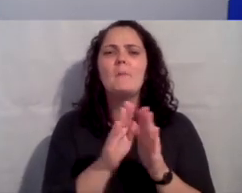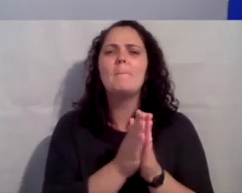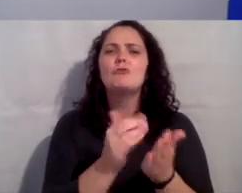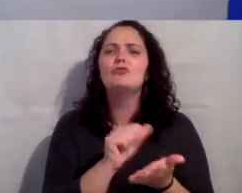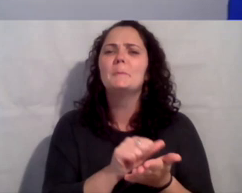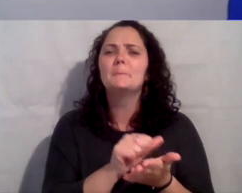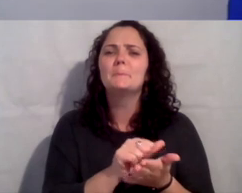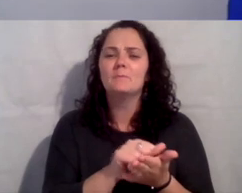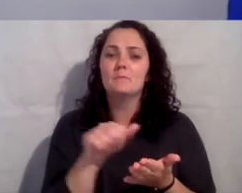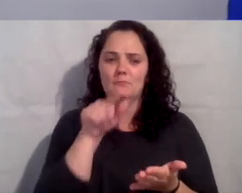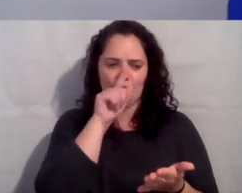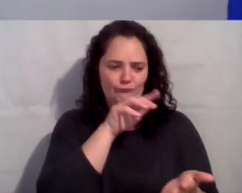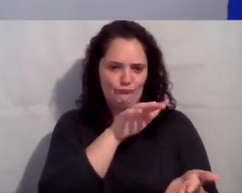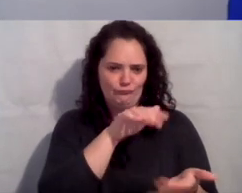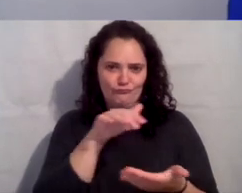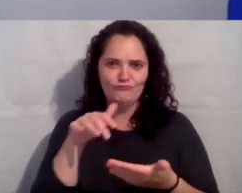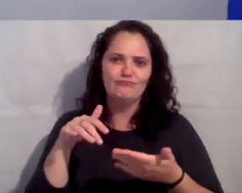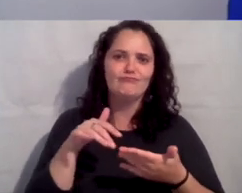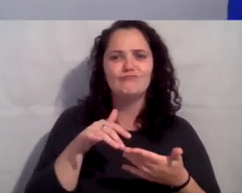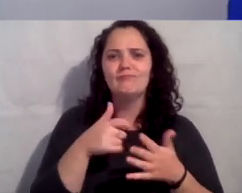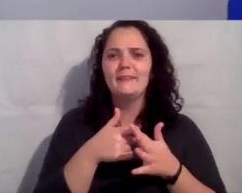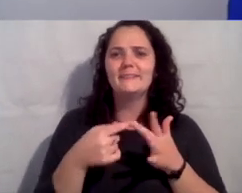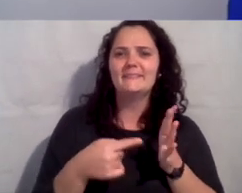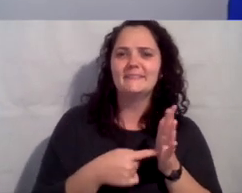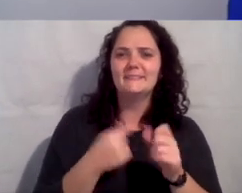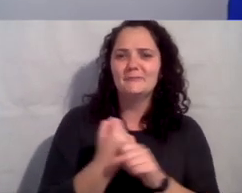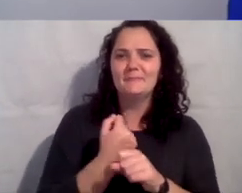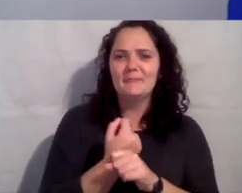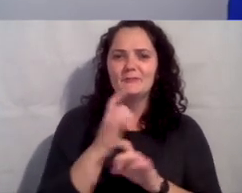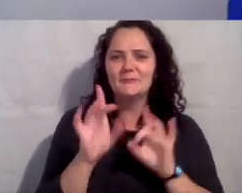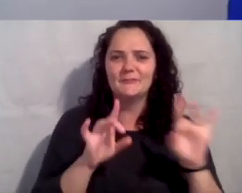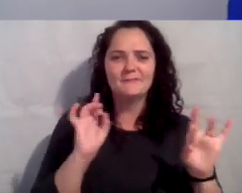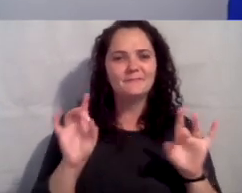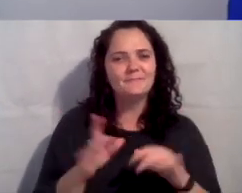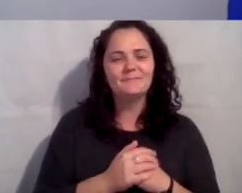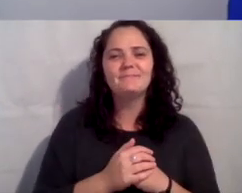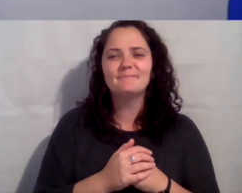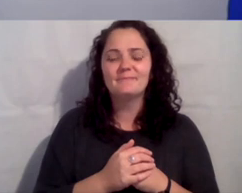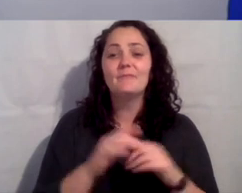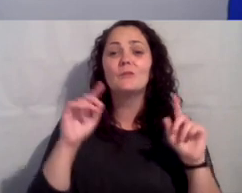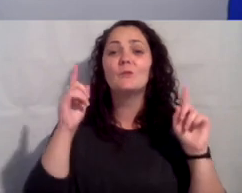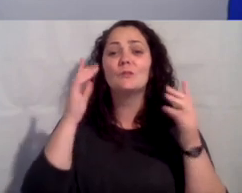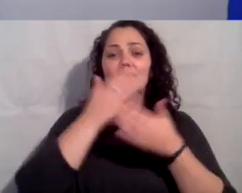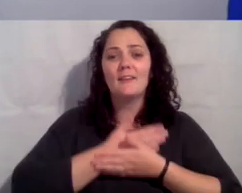that they've got some things that we've talked about setting up just for drawing. Alright now this evening I'm going to take you